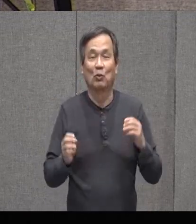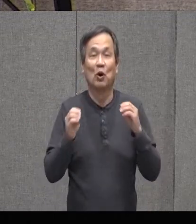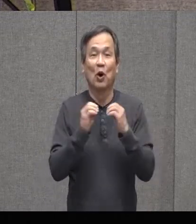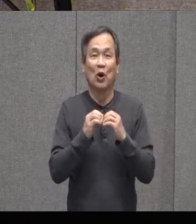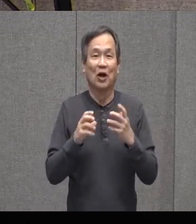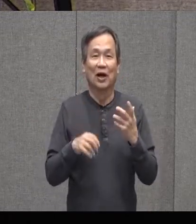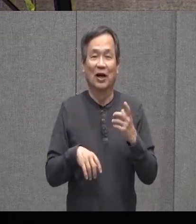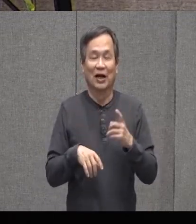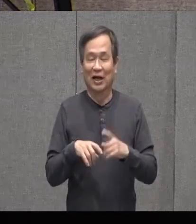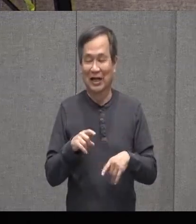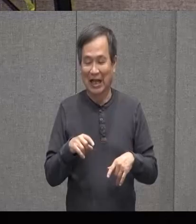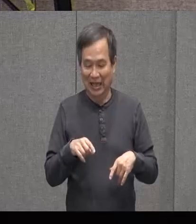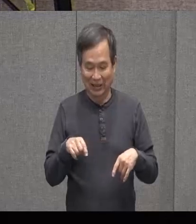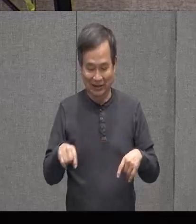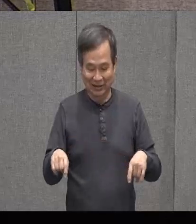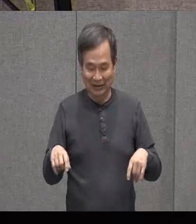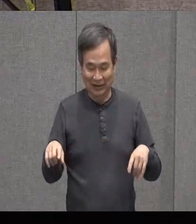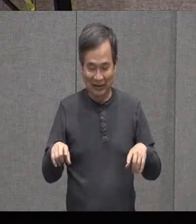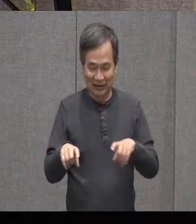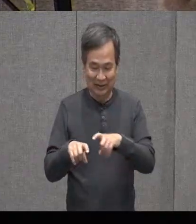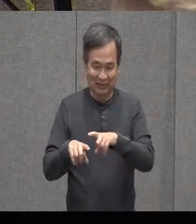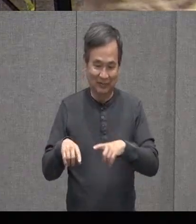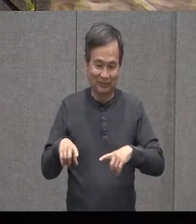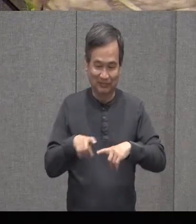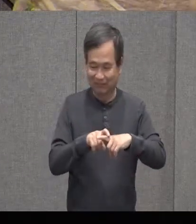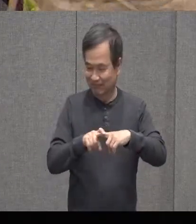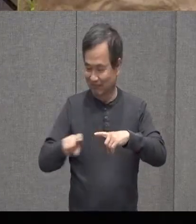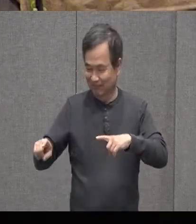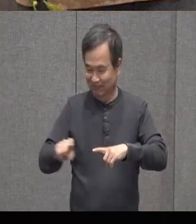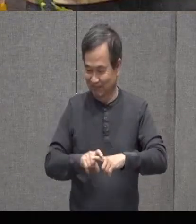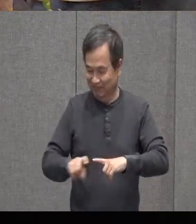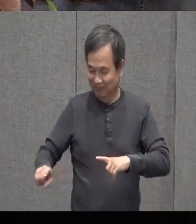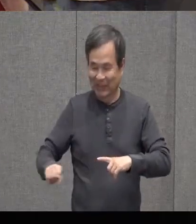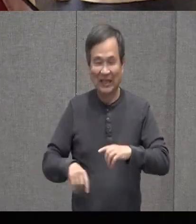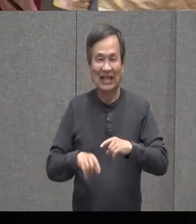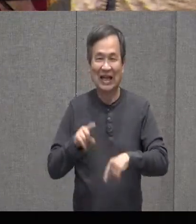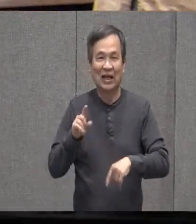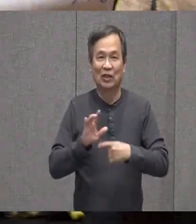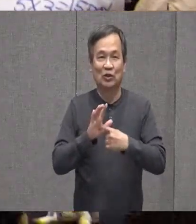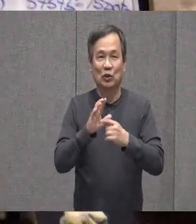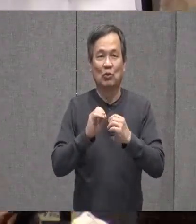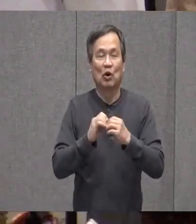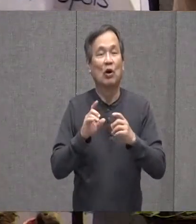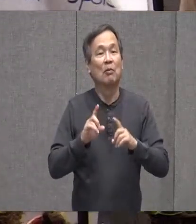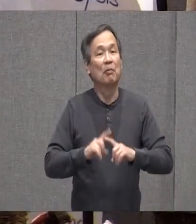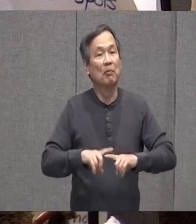we can't double any higher on the bead rack, right? So let's do the rest together here.